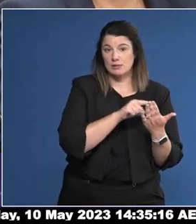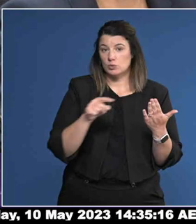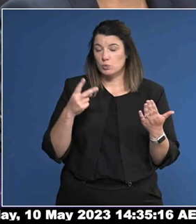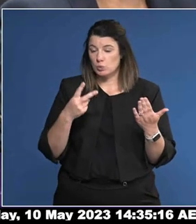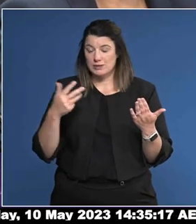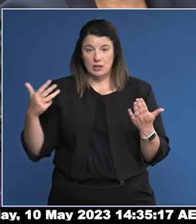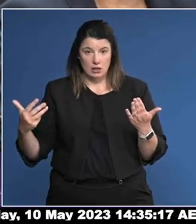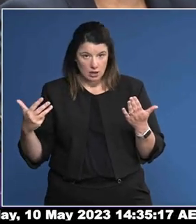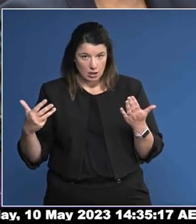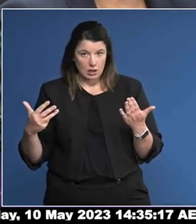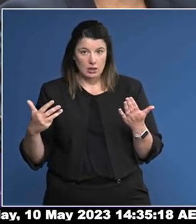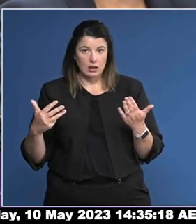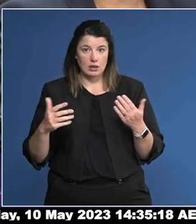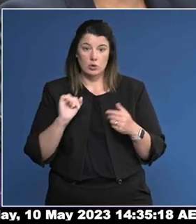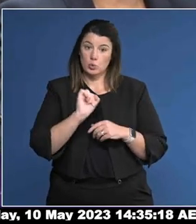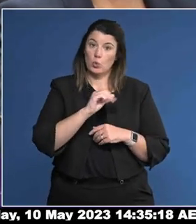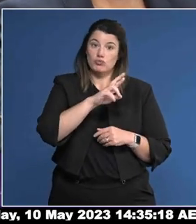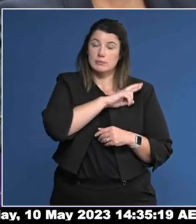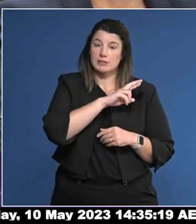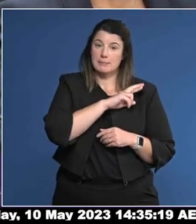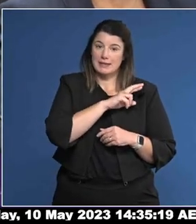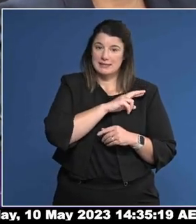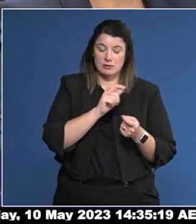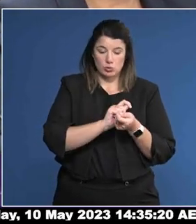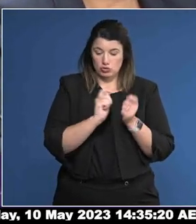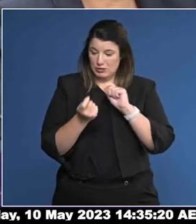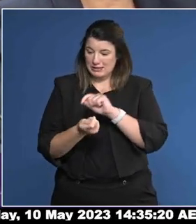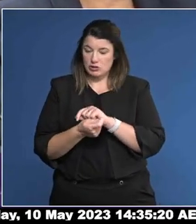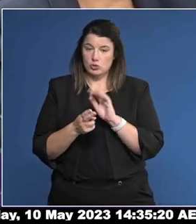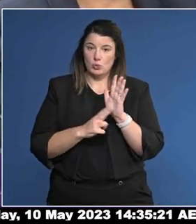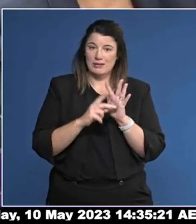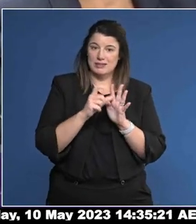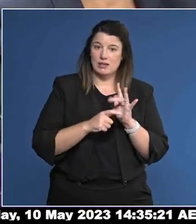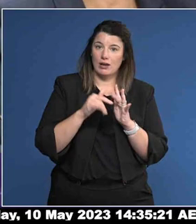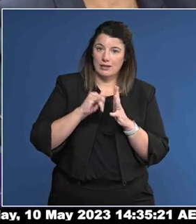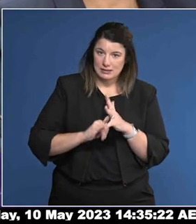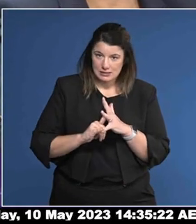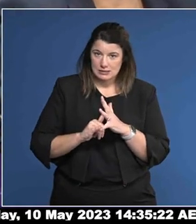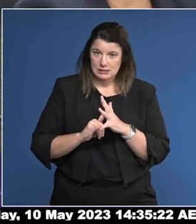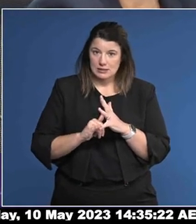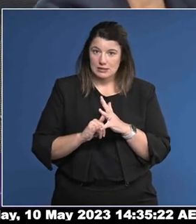the role of the department in the transition to the NDIS from Queensland Disability